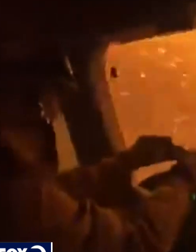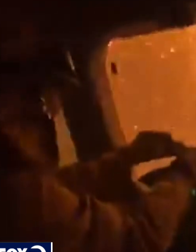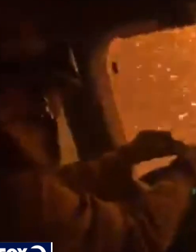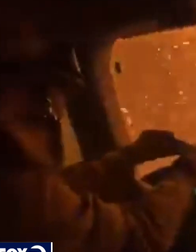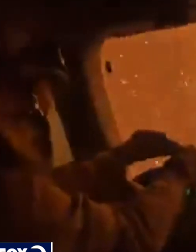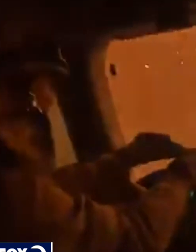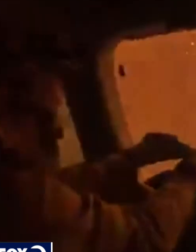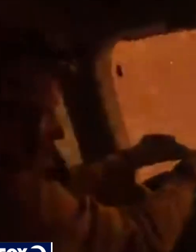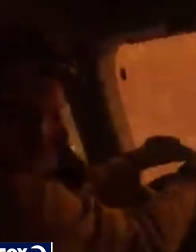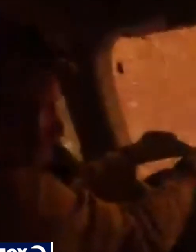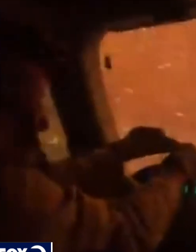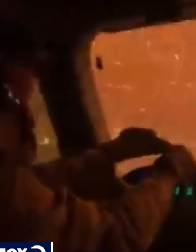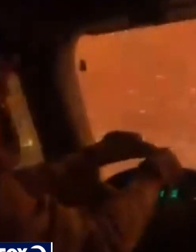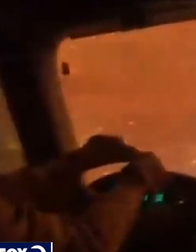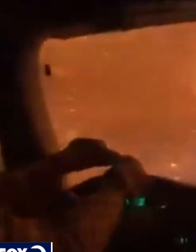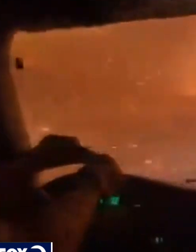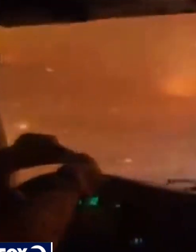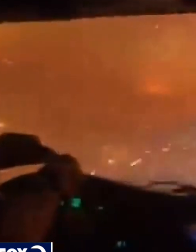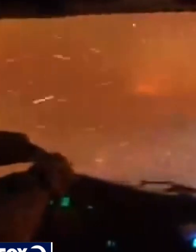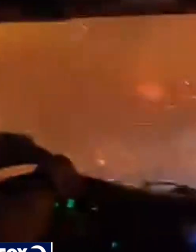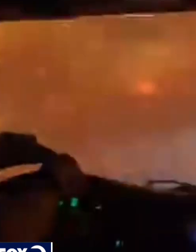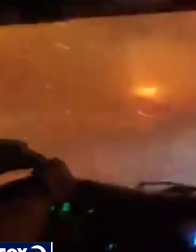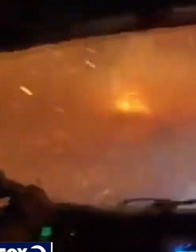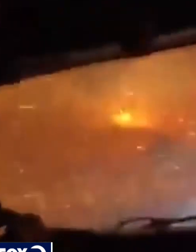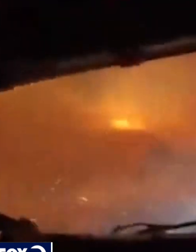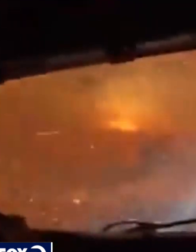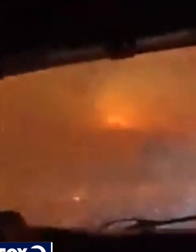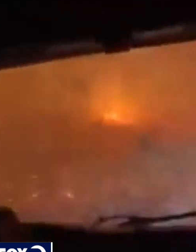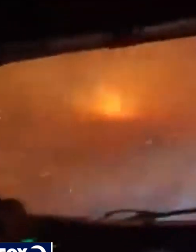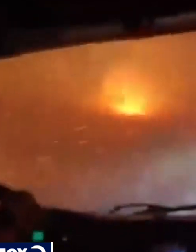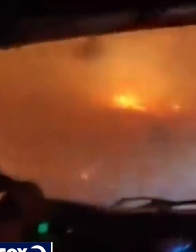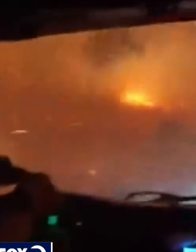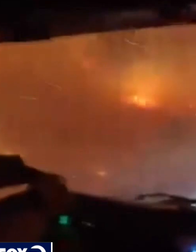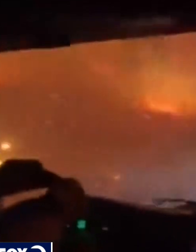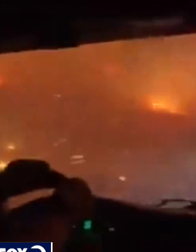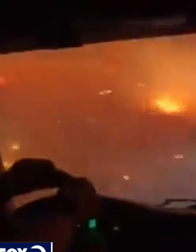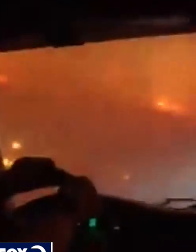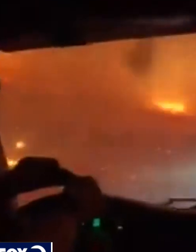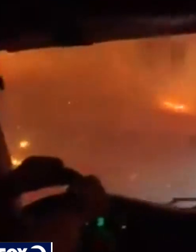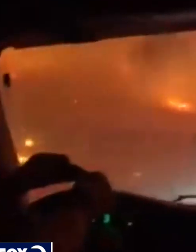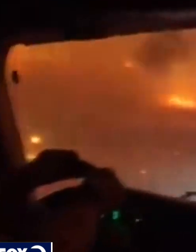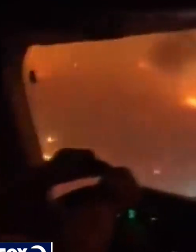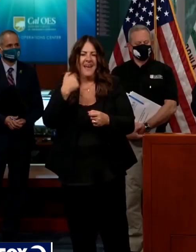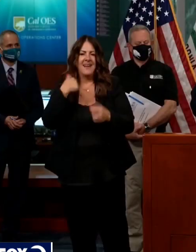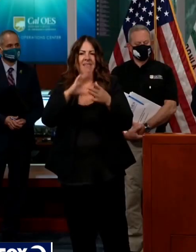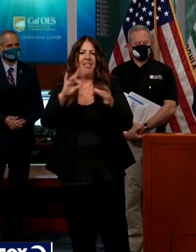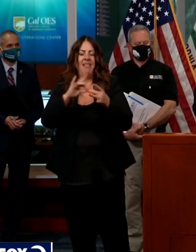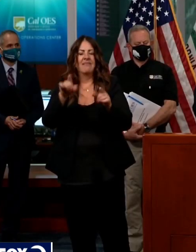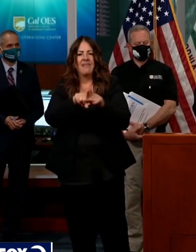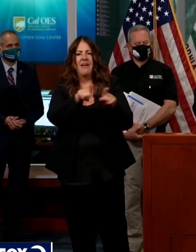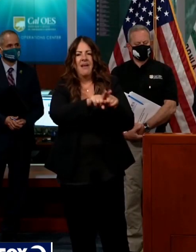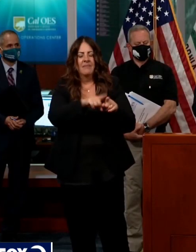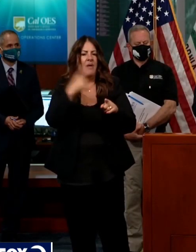that we can get boots on the ground and put those fires out. The plans all hinge on the mercurial mother nature and the